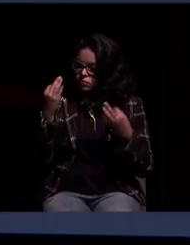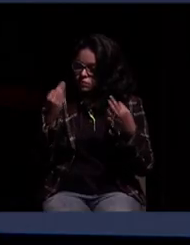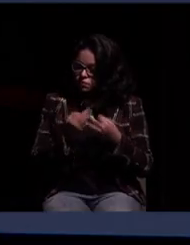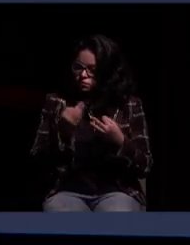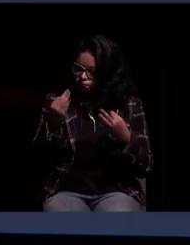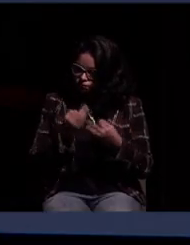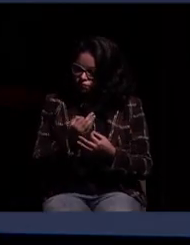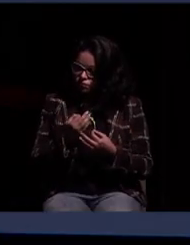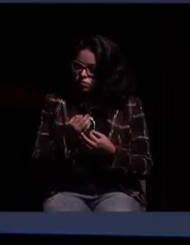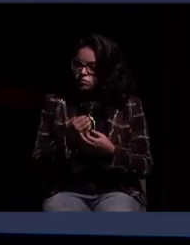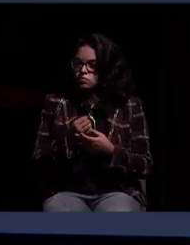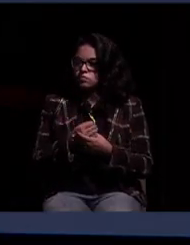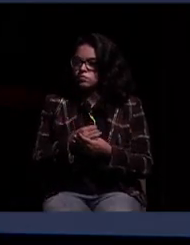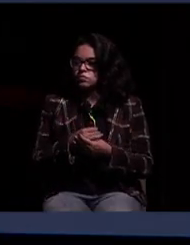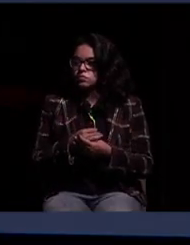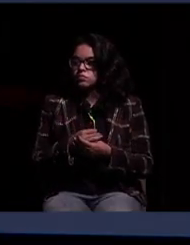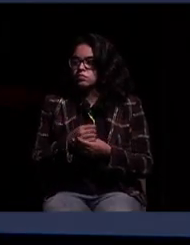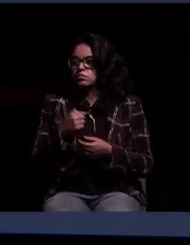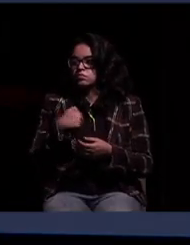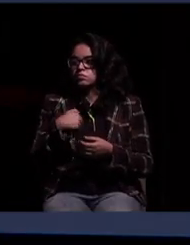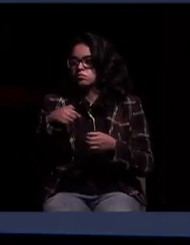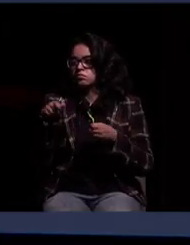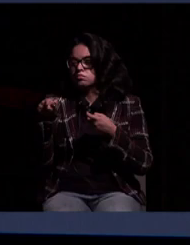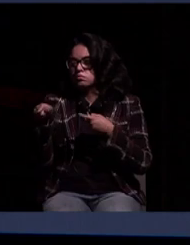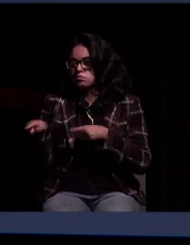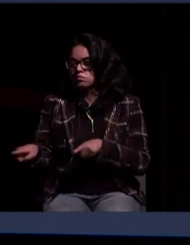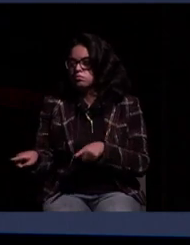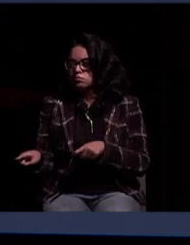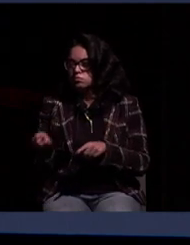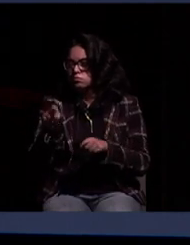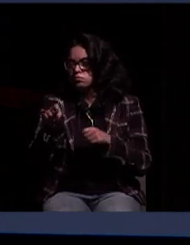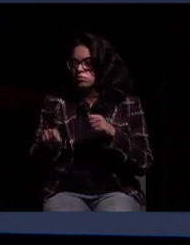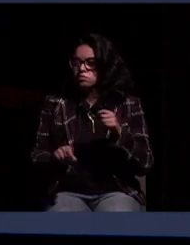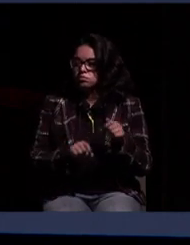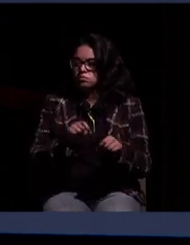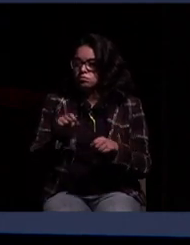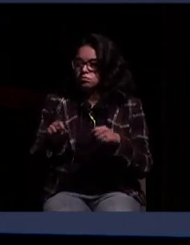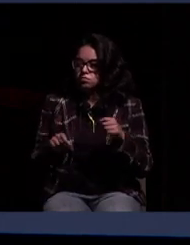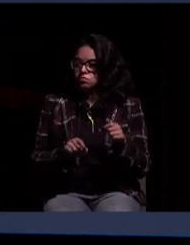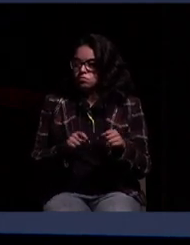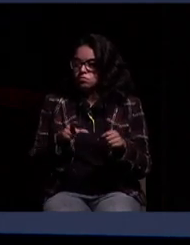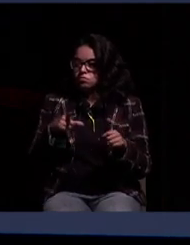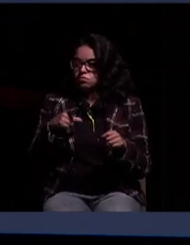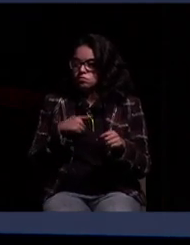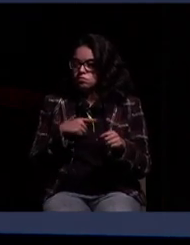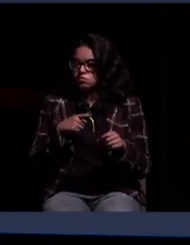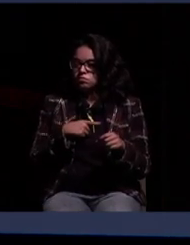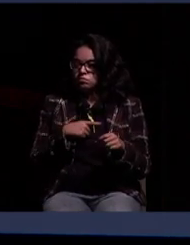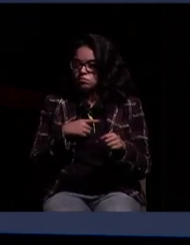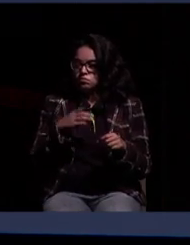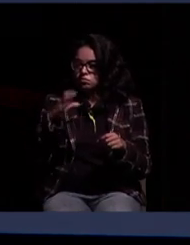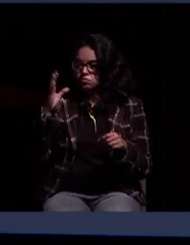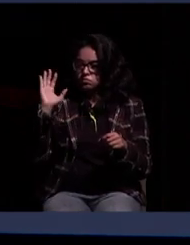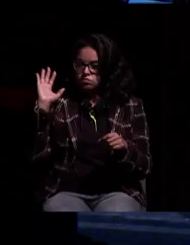This is what makes me think,